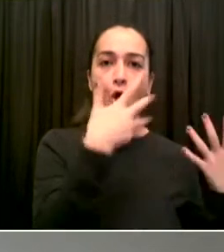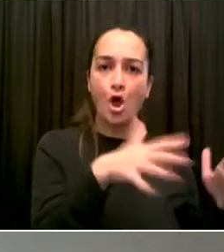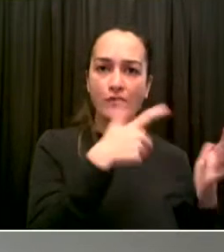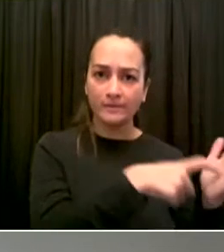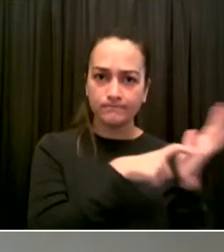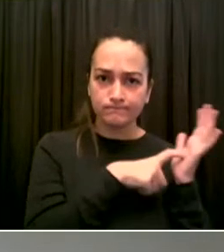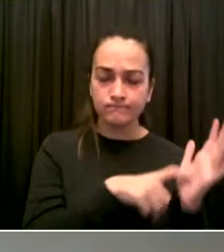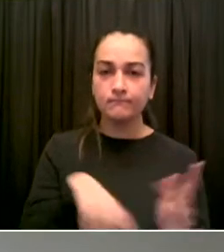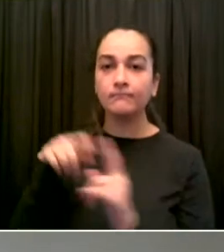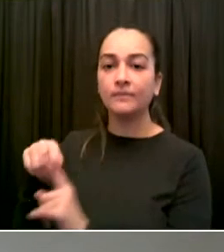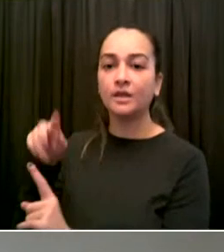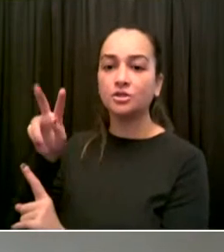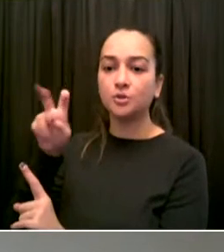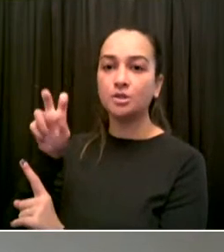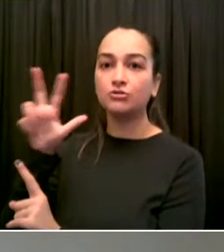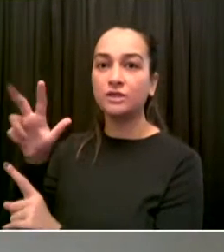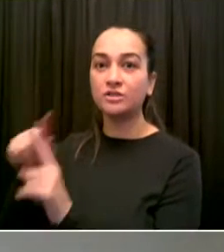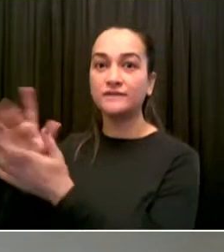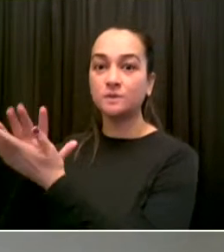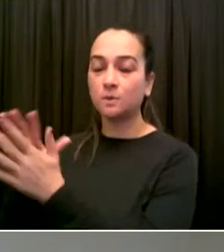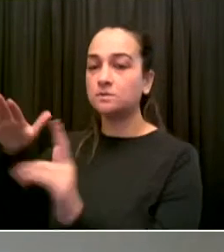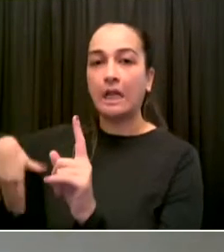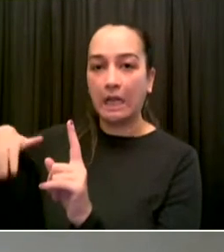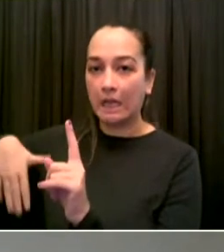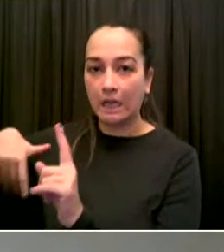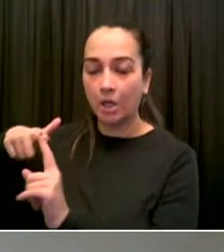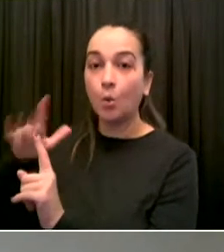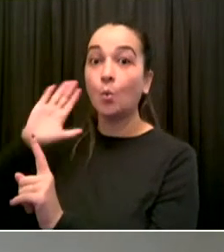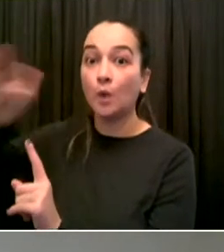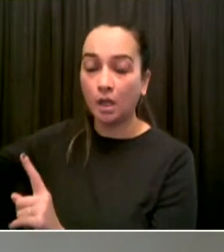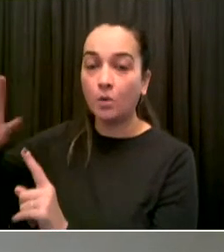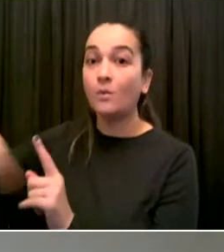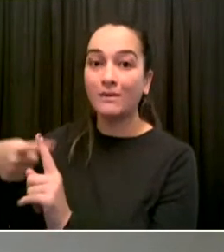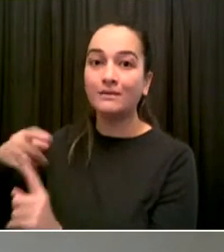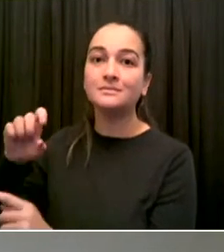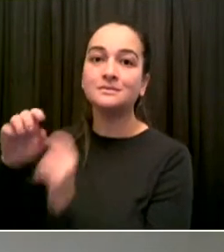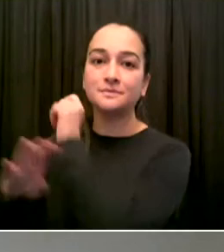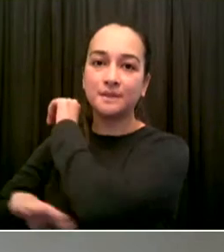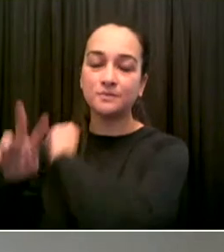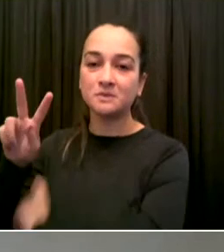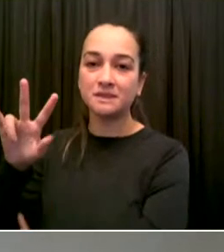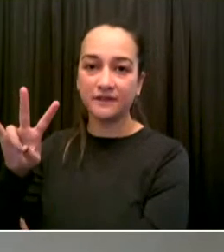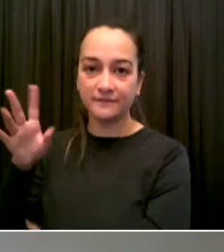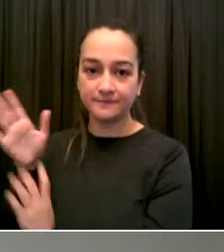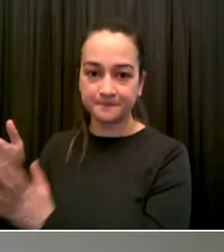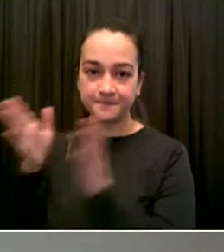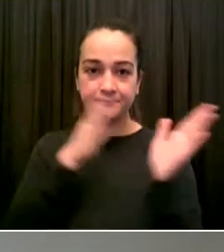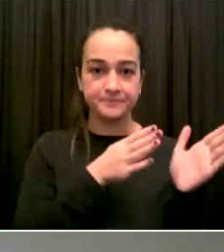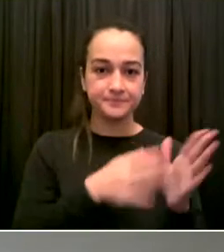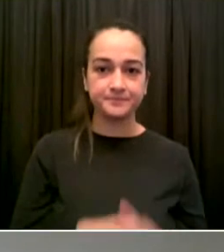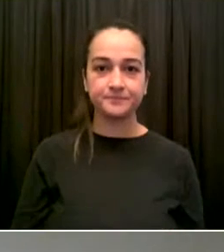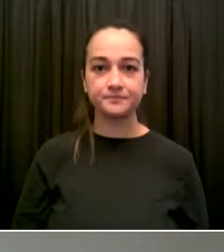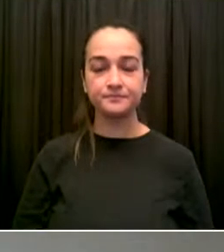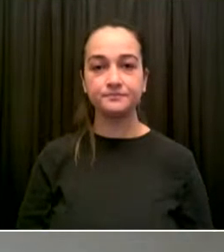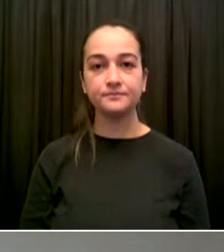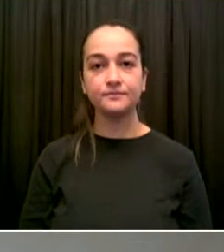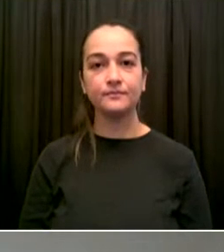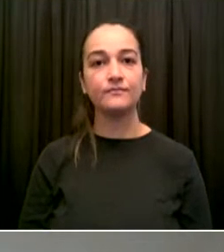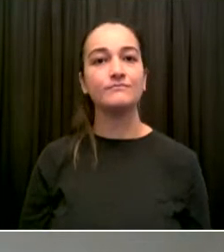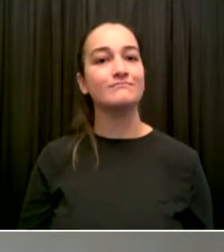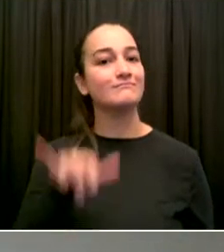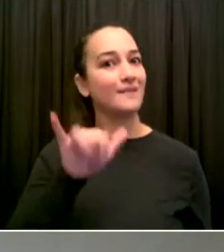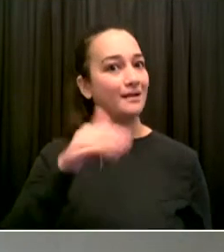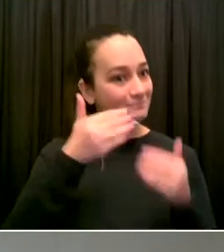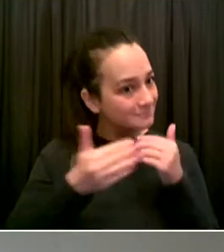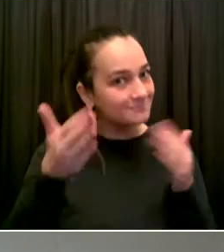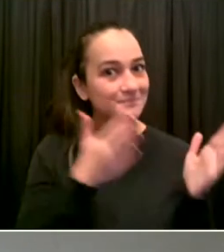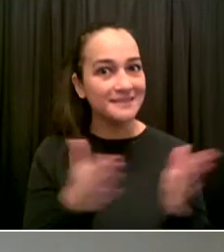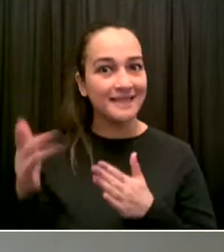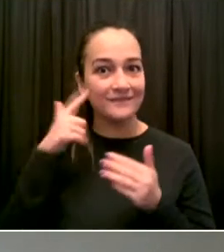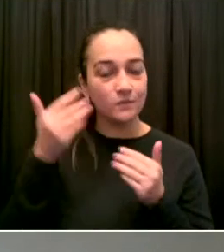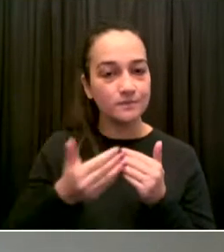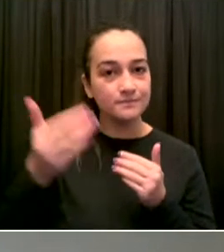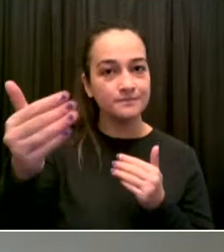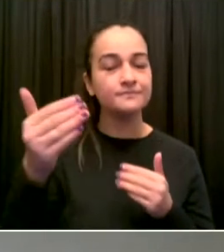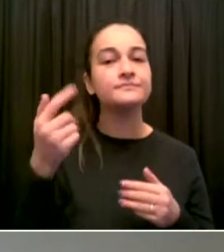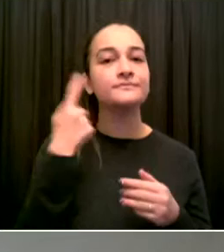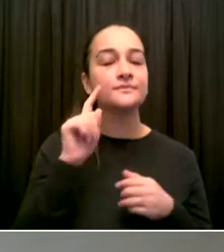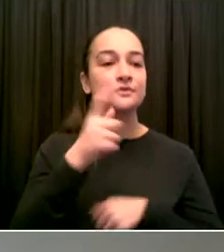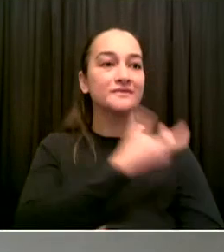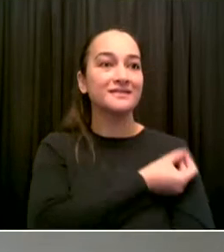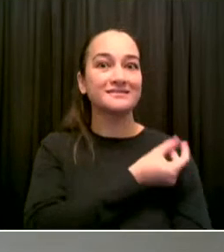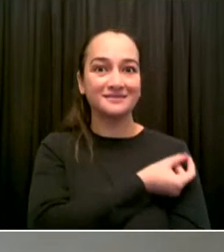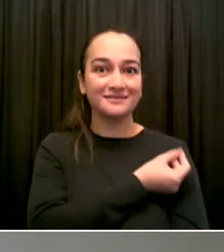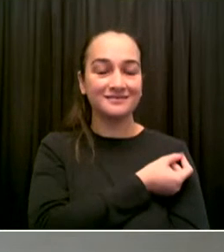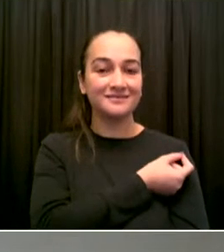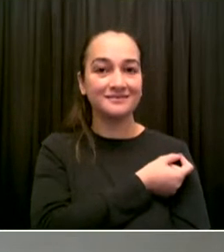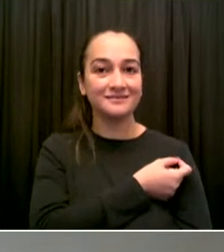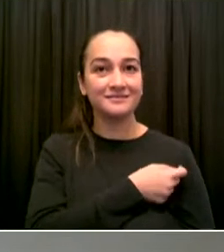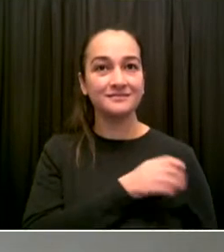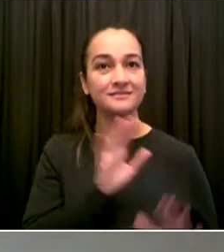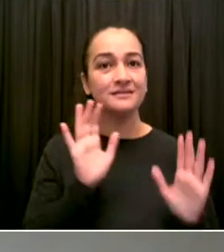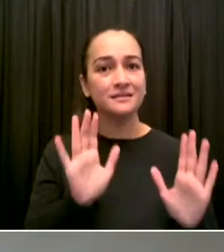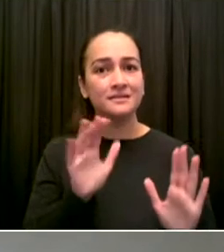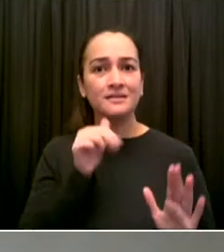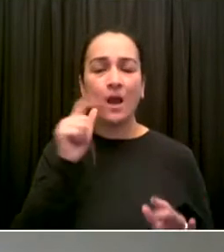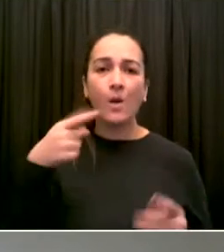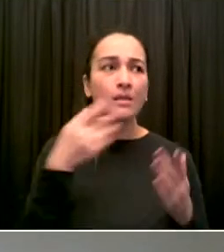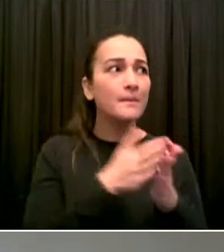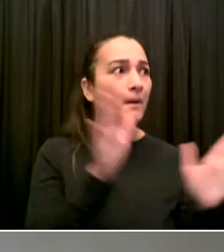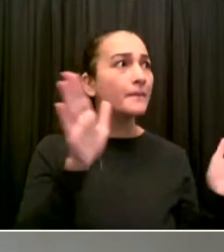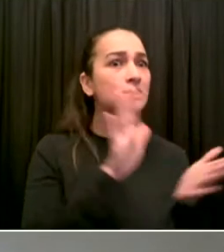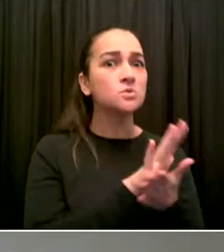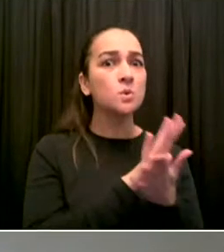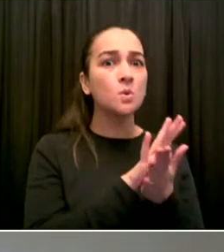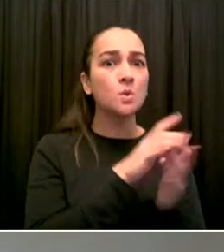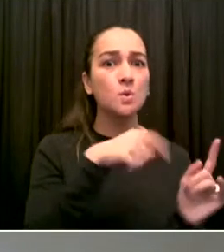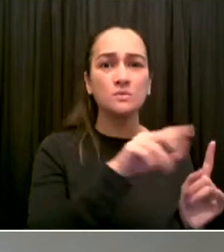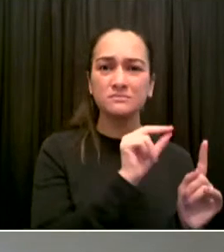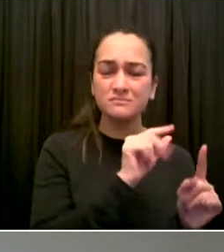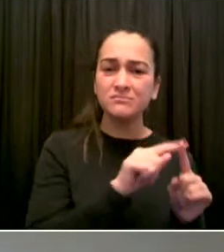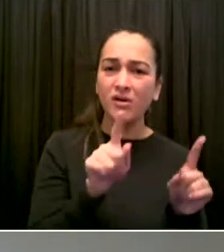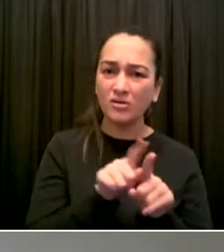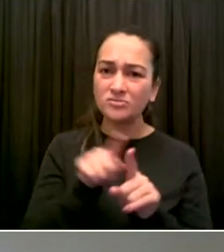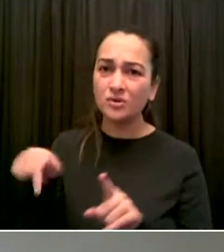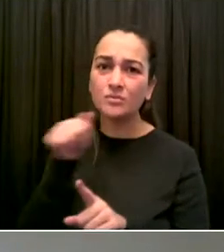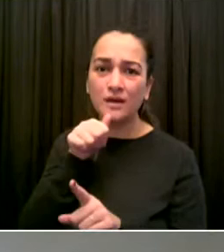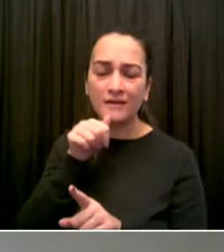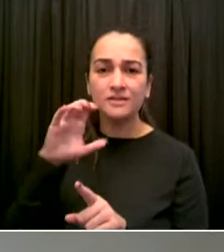THE FULL VACCINATION DAMANTE IN